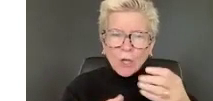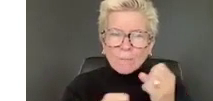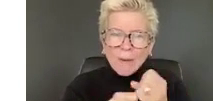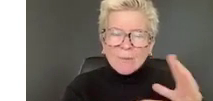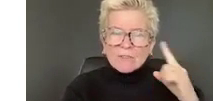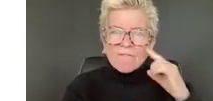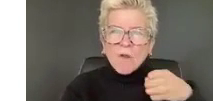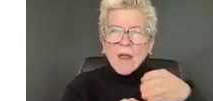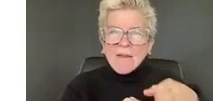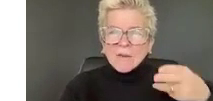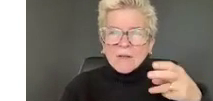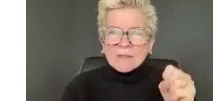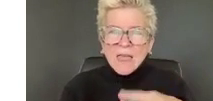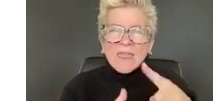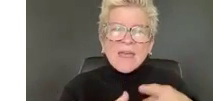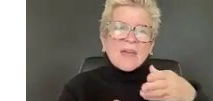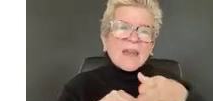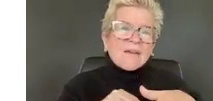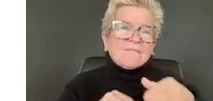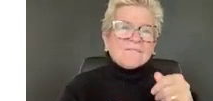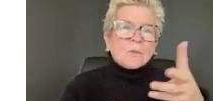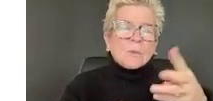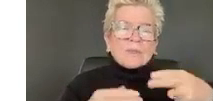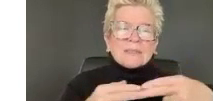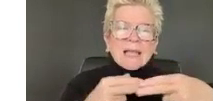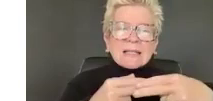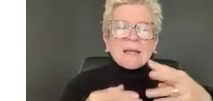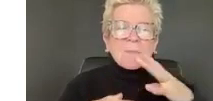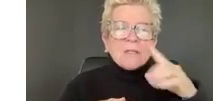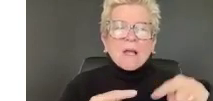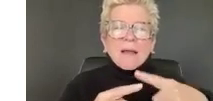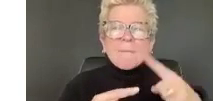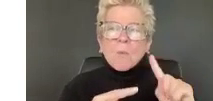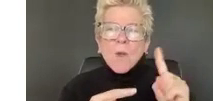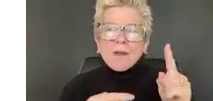in the following couple slides I'm going to talk a little bit about some flexibility for